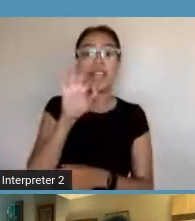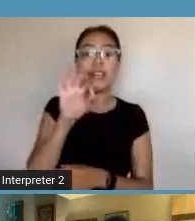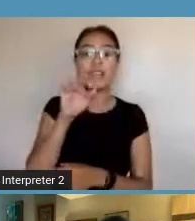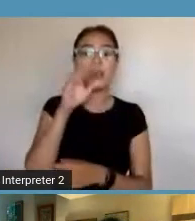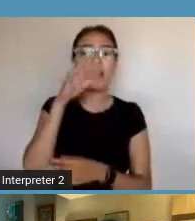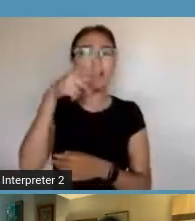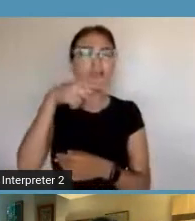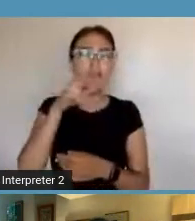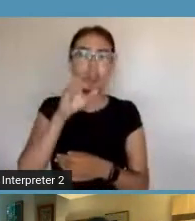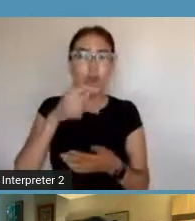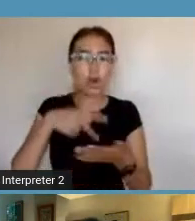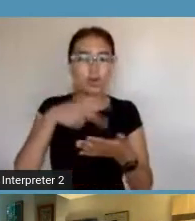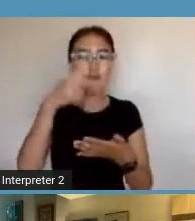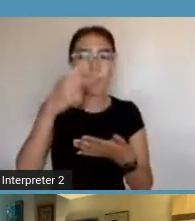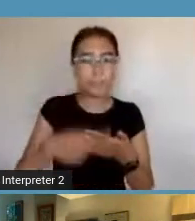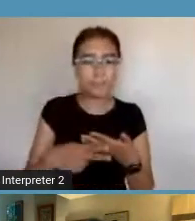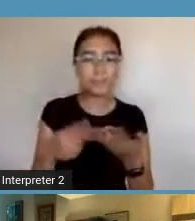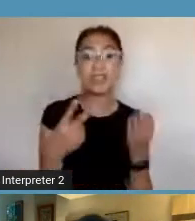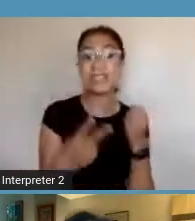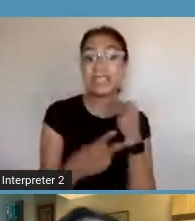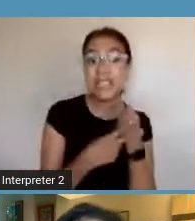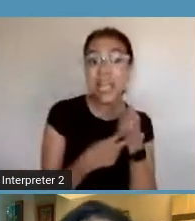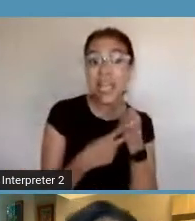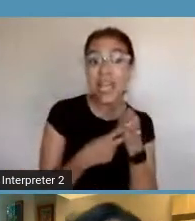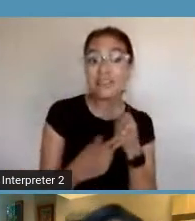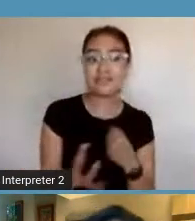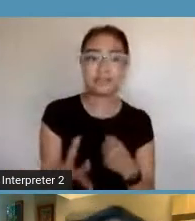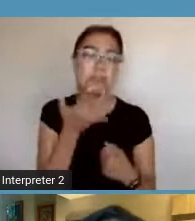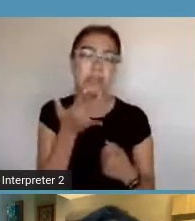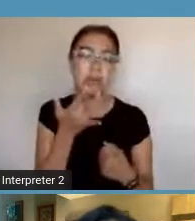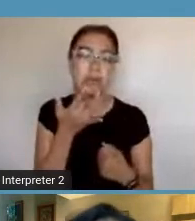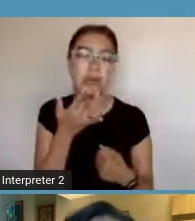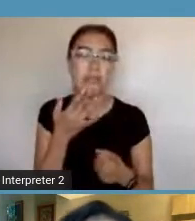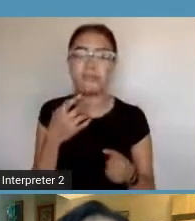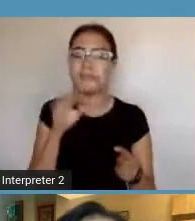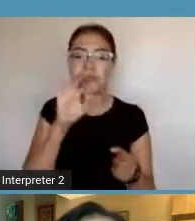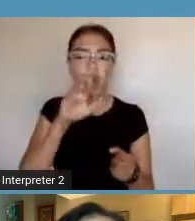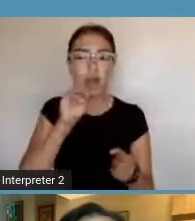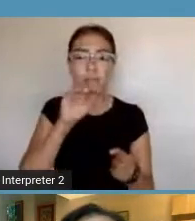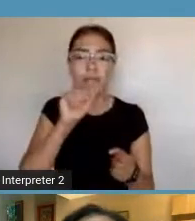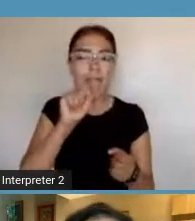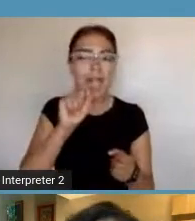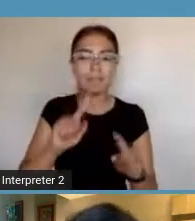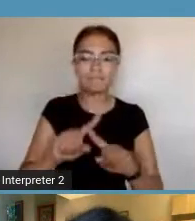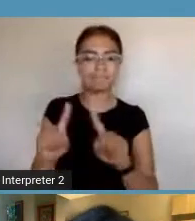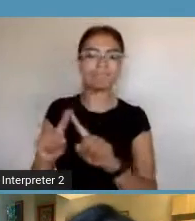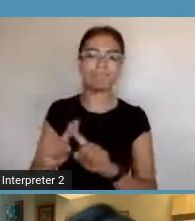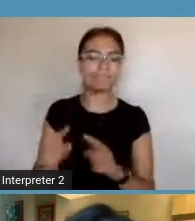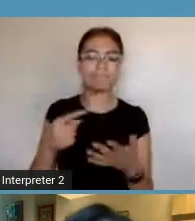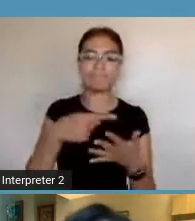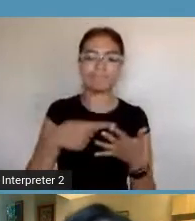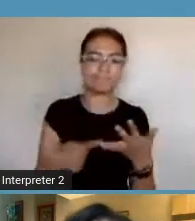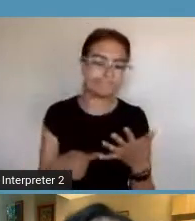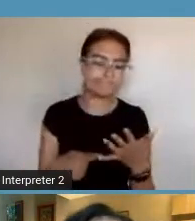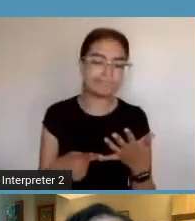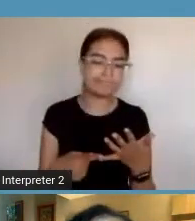you can save them in your preferred file format, JPEG, TIF, PNG, ingest them into a repository